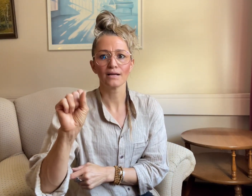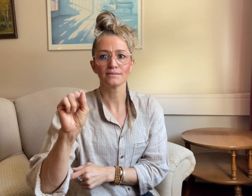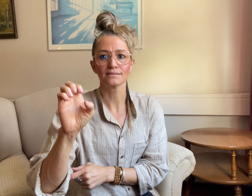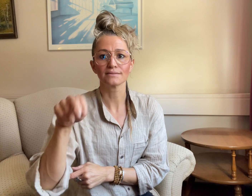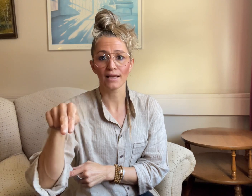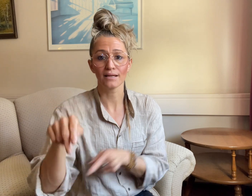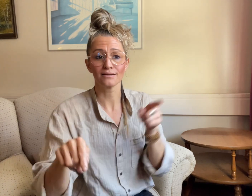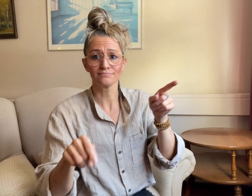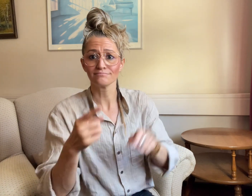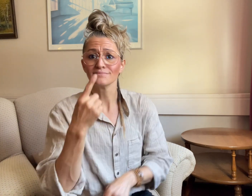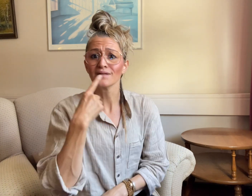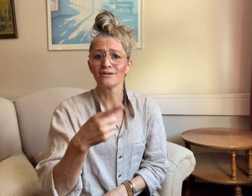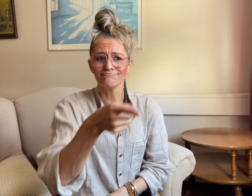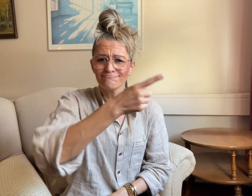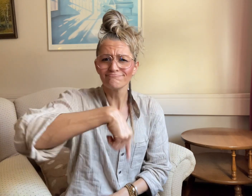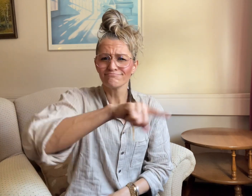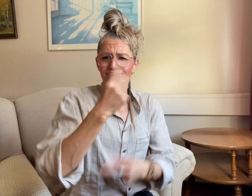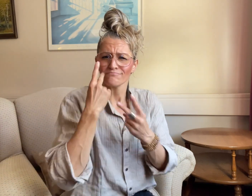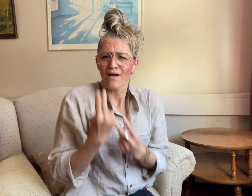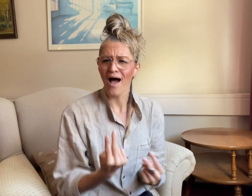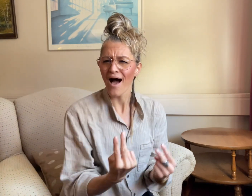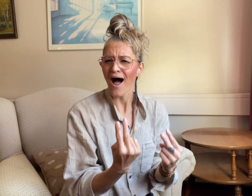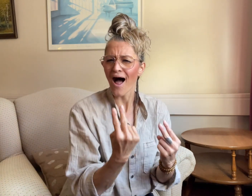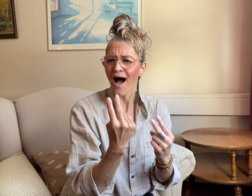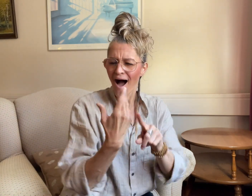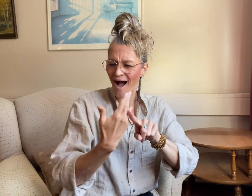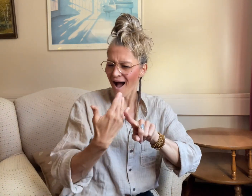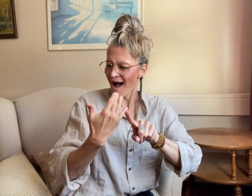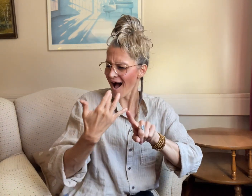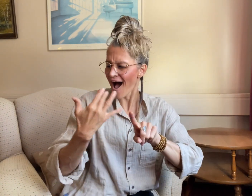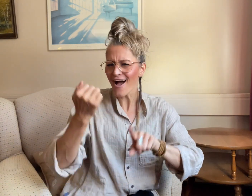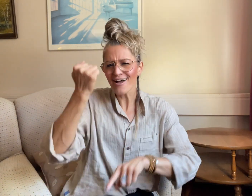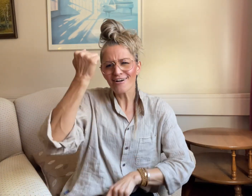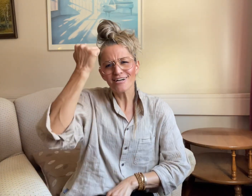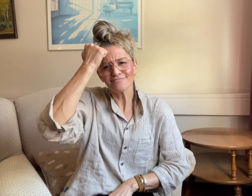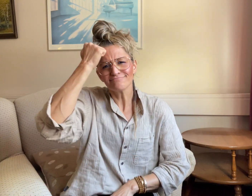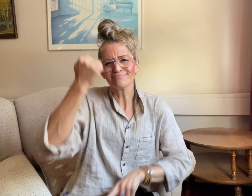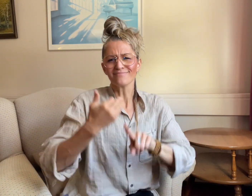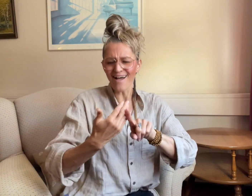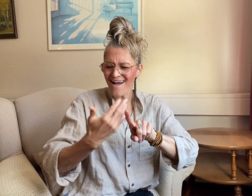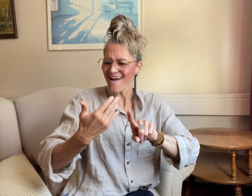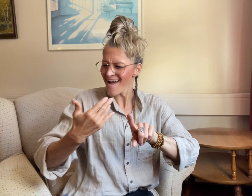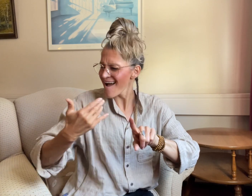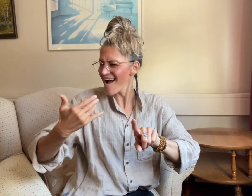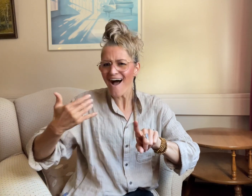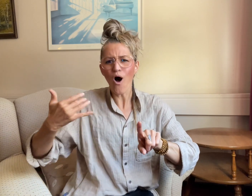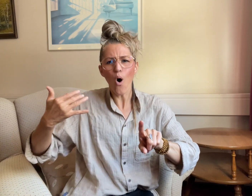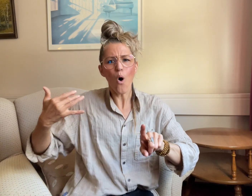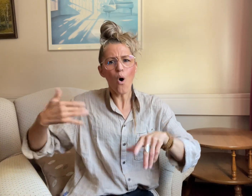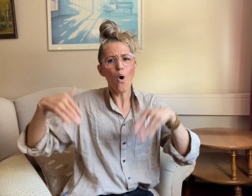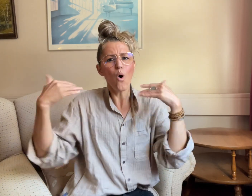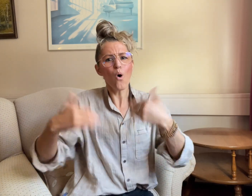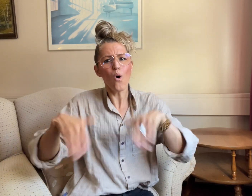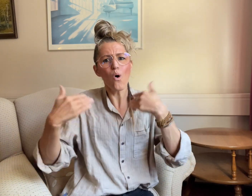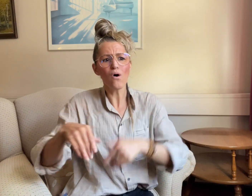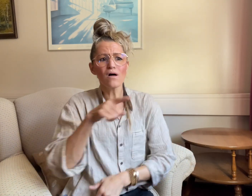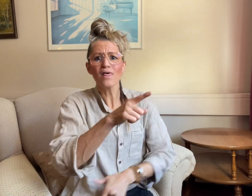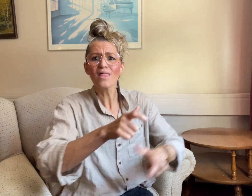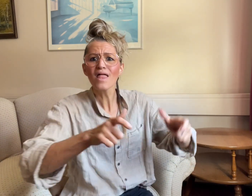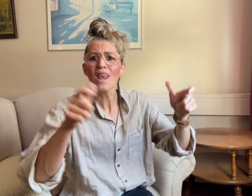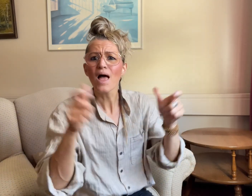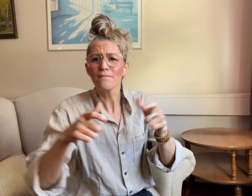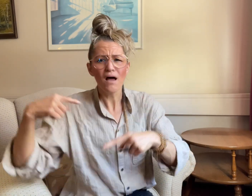on the memory lane to reflect on how far the club and the